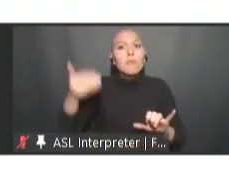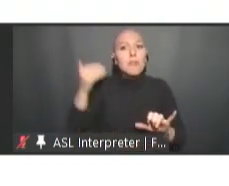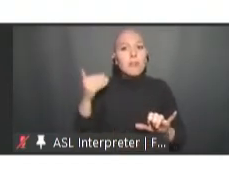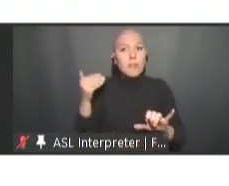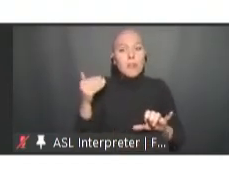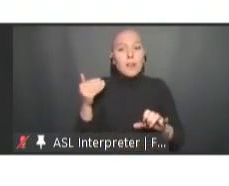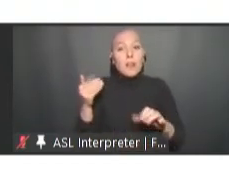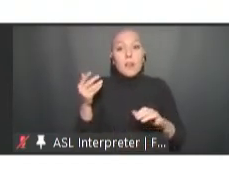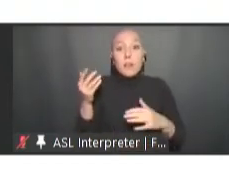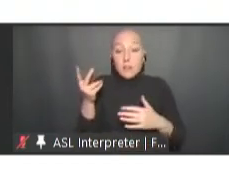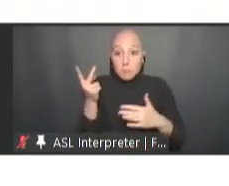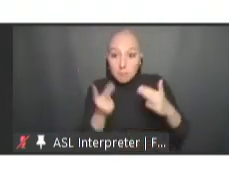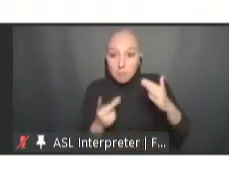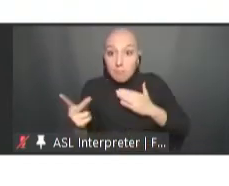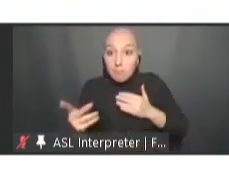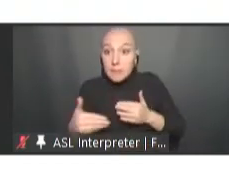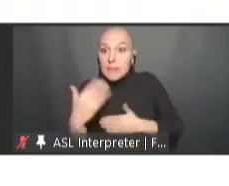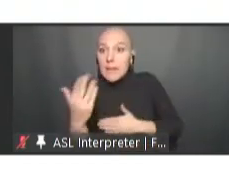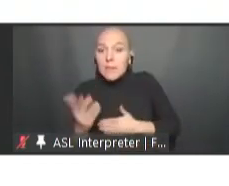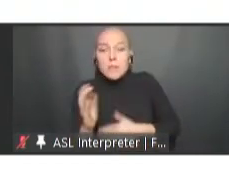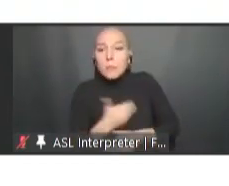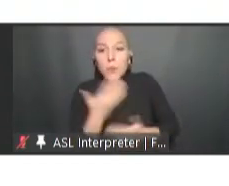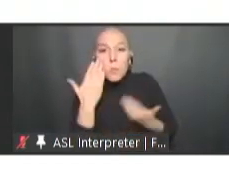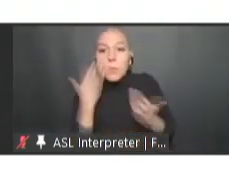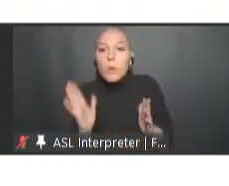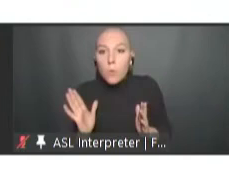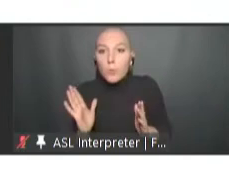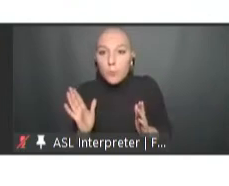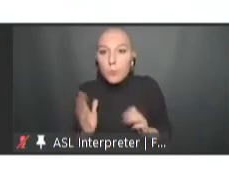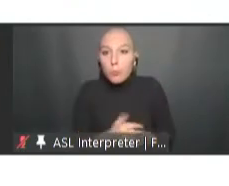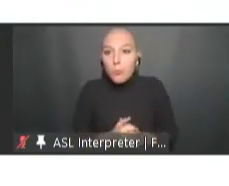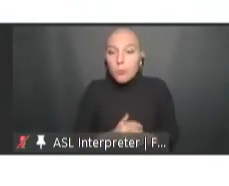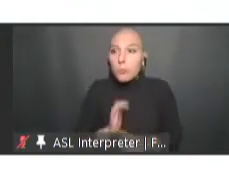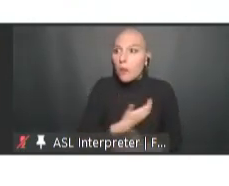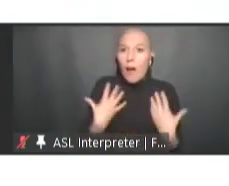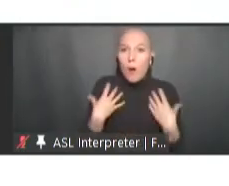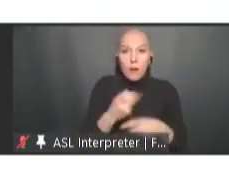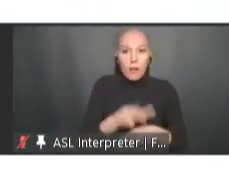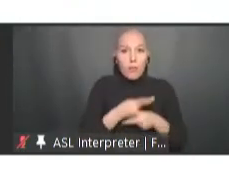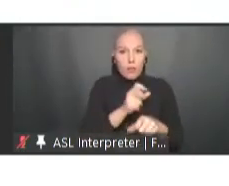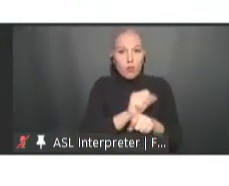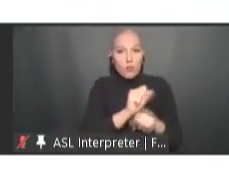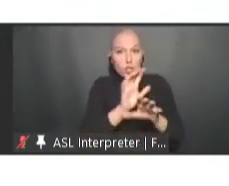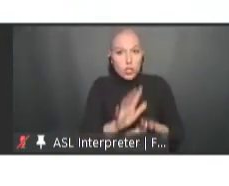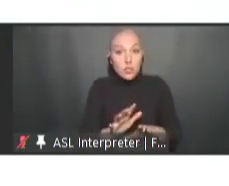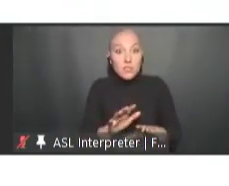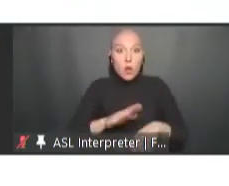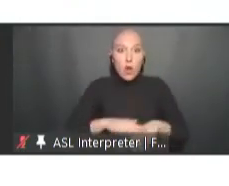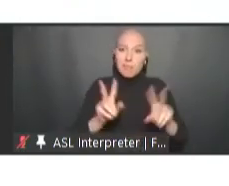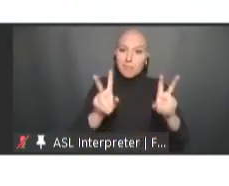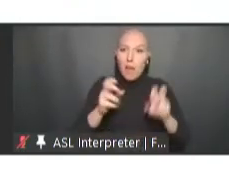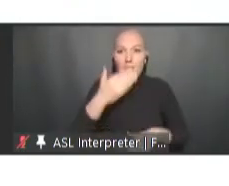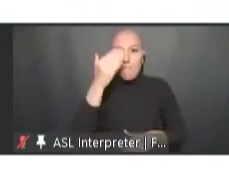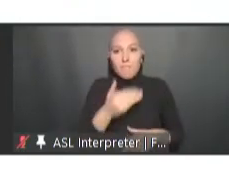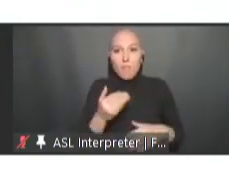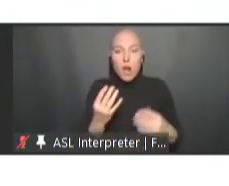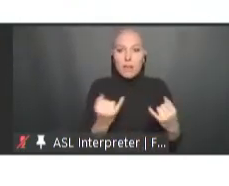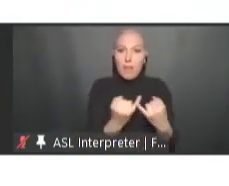And our health care workers on the frontlines, I will say, are exhausted. They're particularly